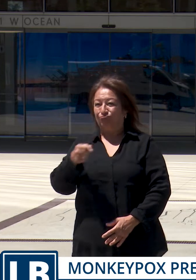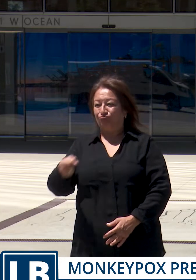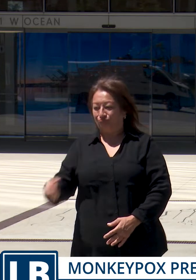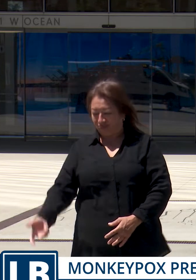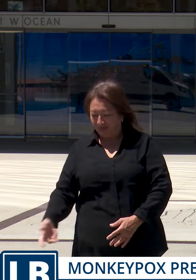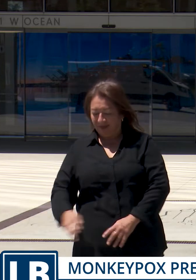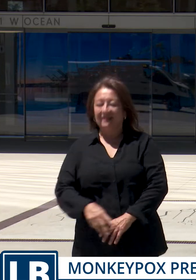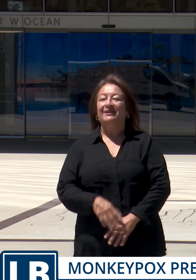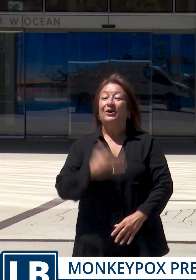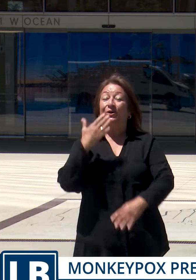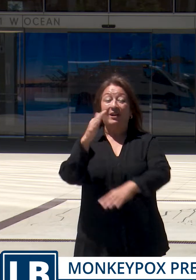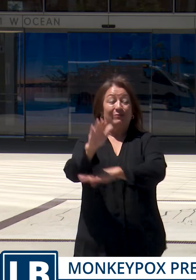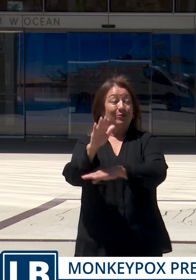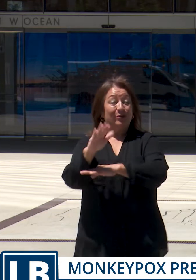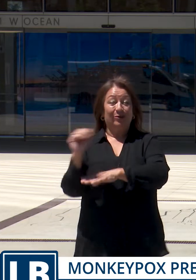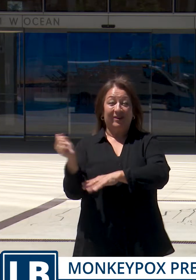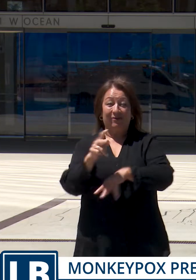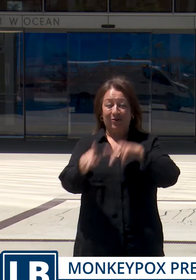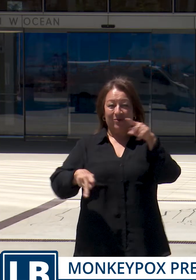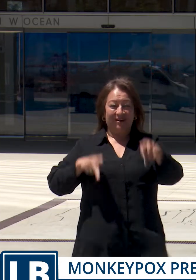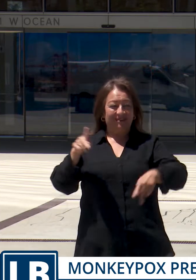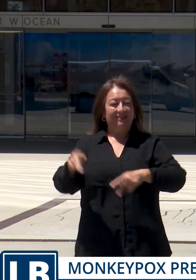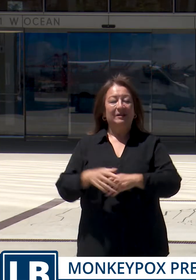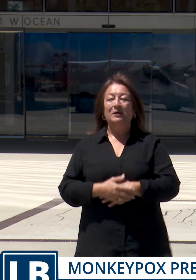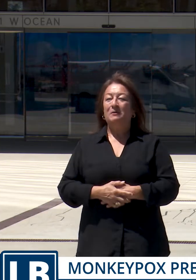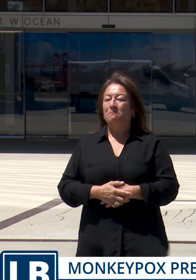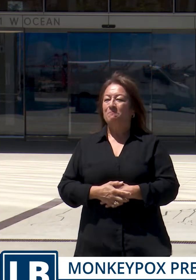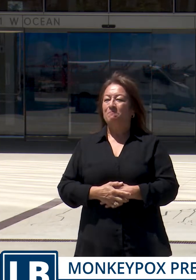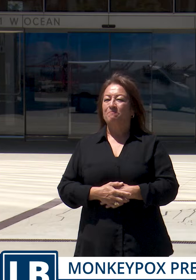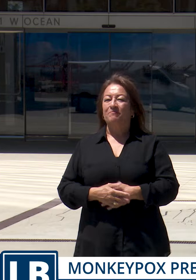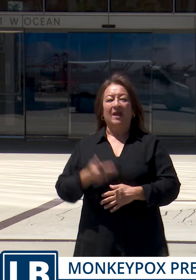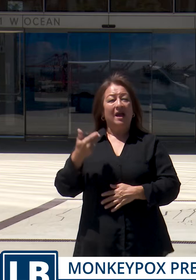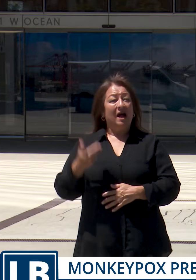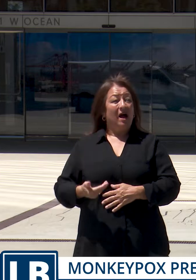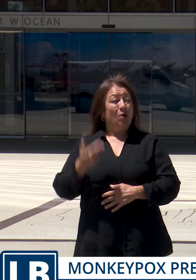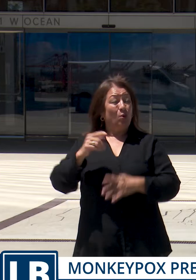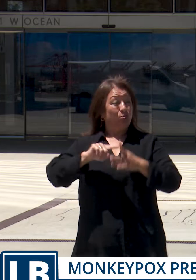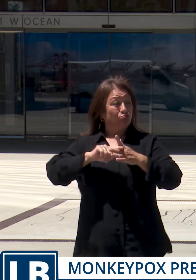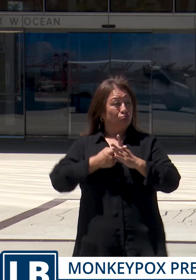good afternoon everyone um i am going to open it up for